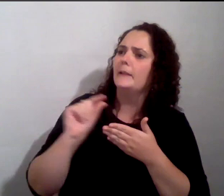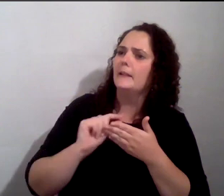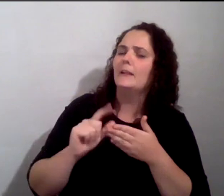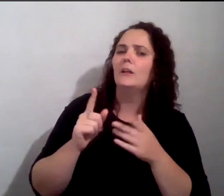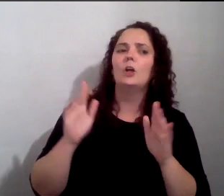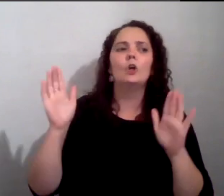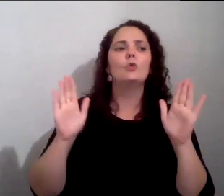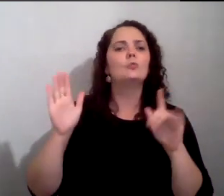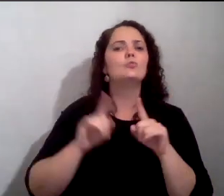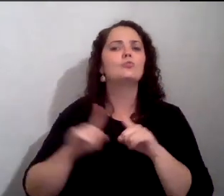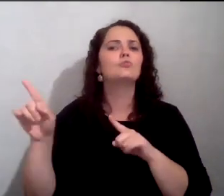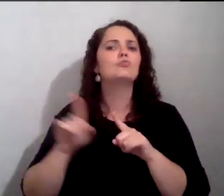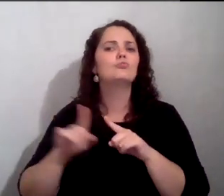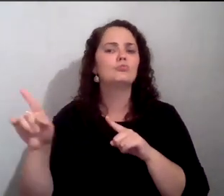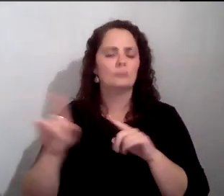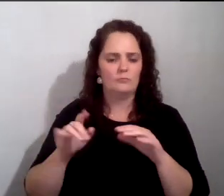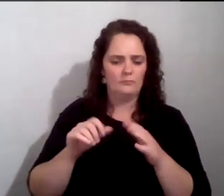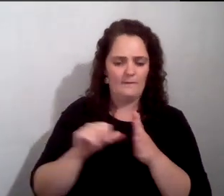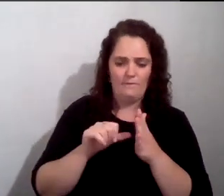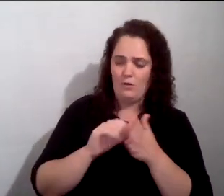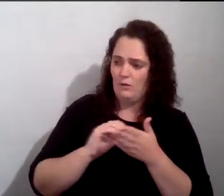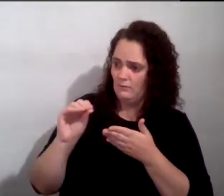cosmopolitan at this time. They did that because they were able to